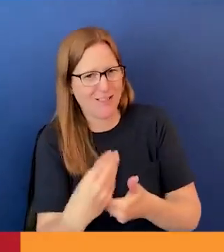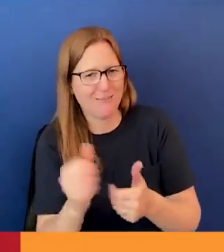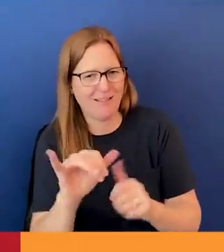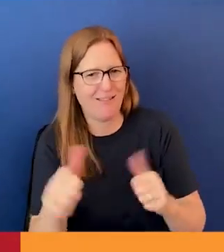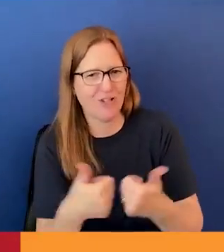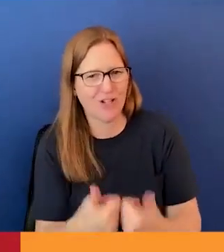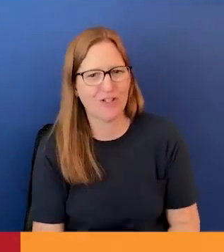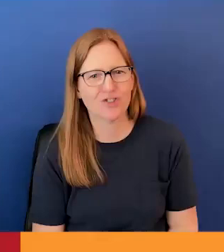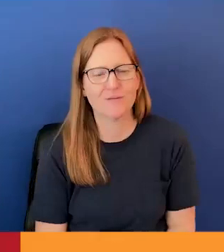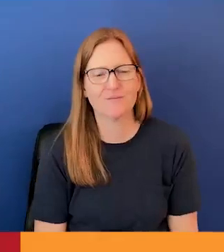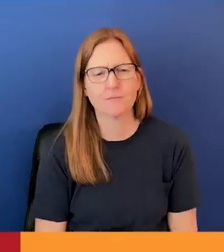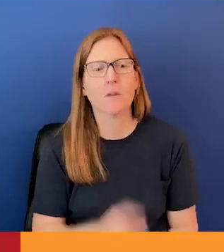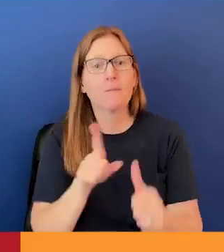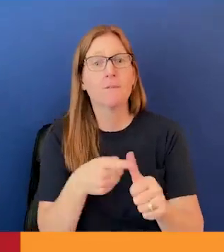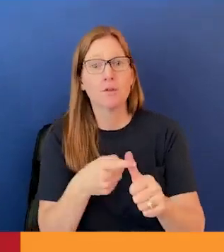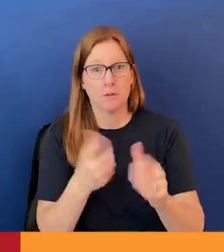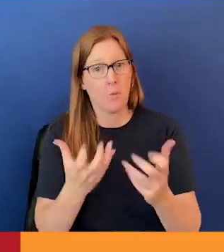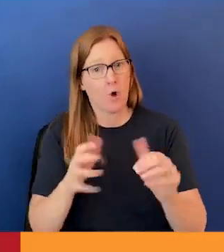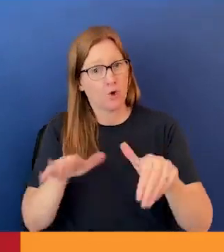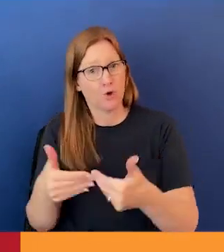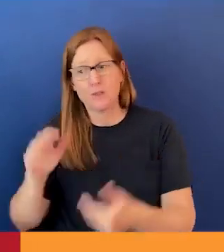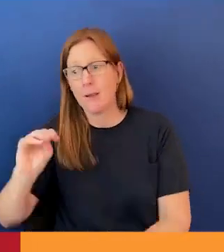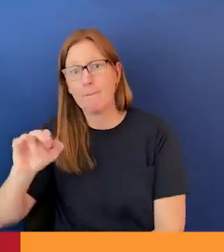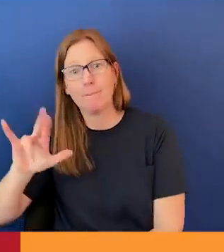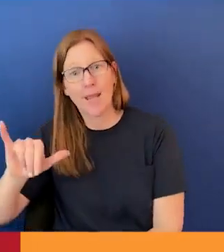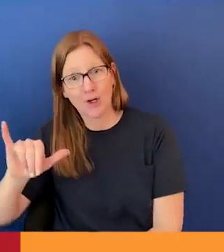So first, I wanted to introduce, Mary to everyone, and she,